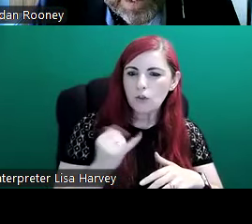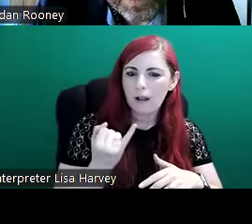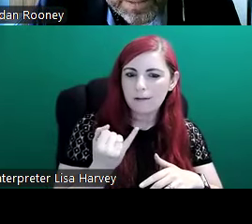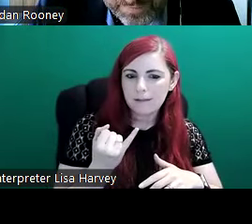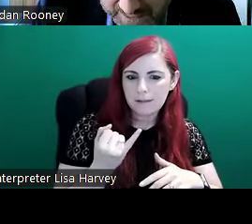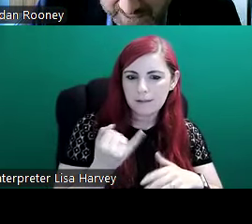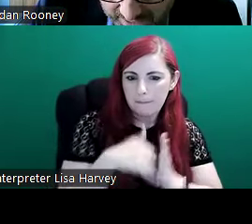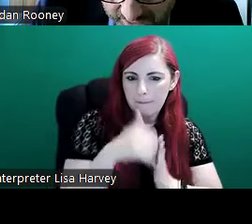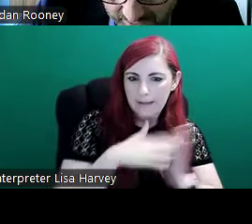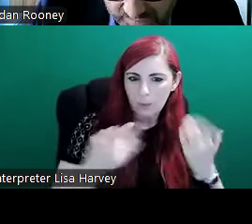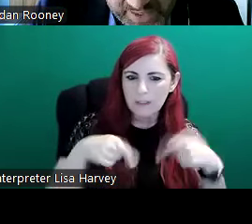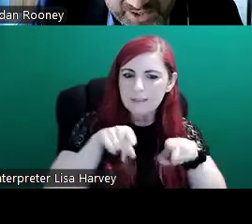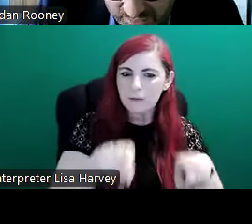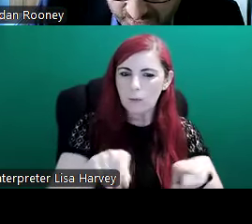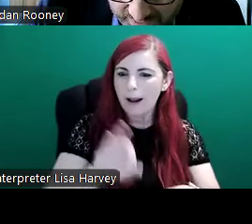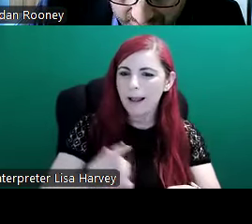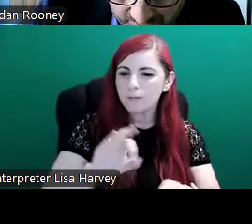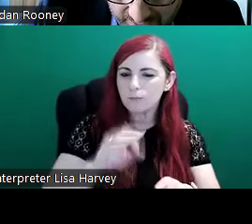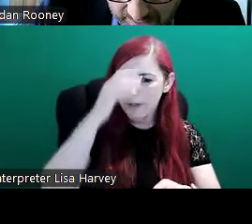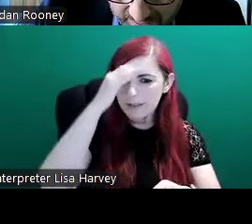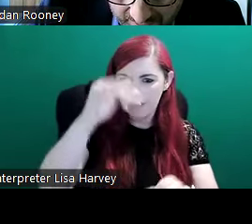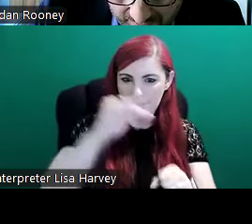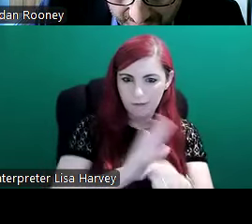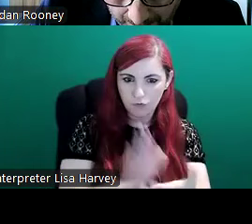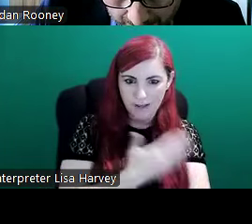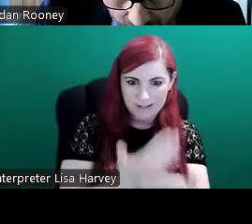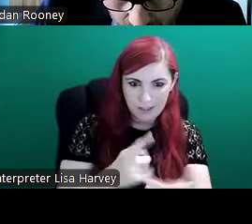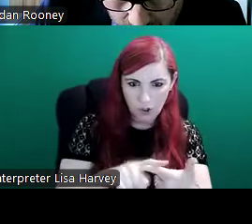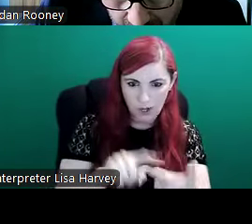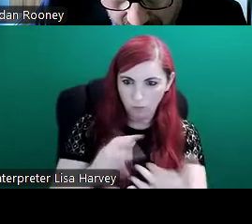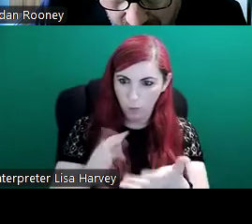principles of translation and rotation, which we saw earlier, which would have been